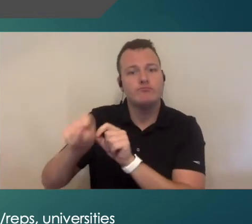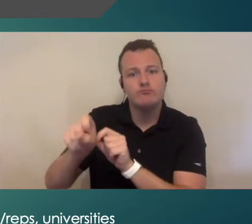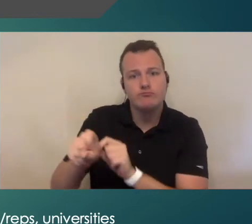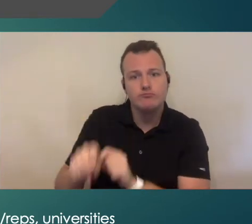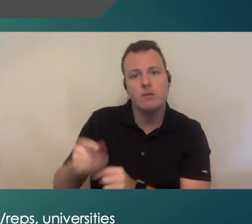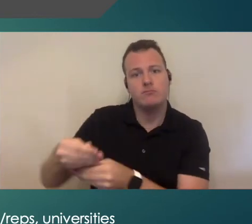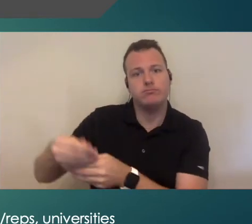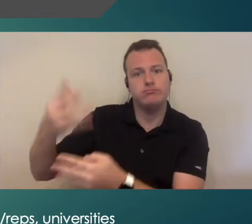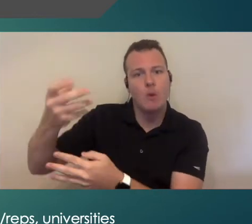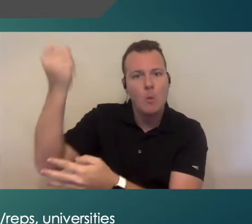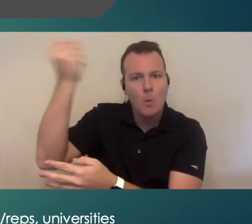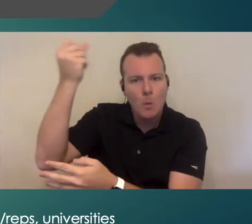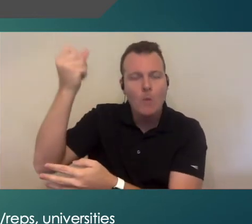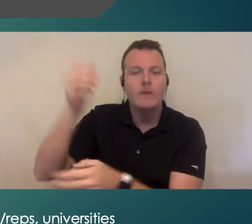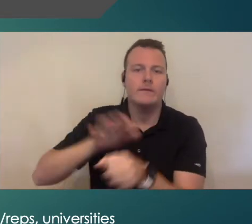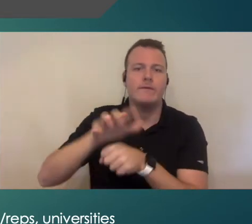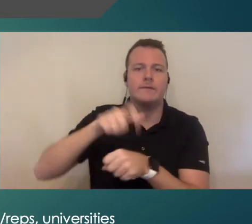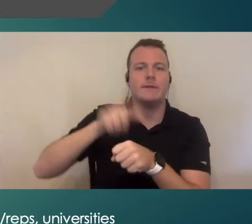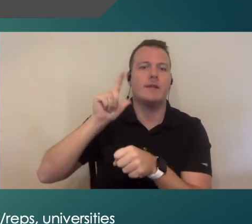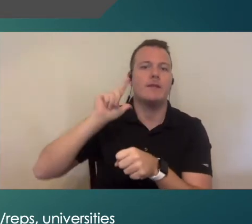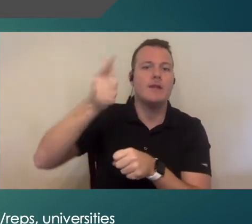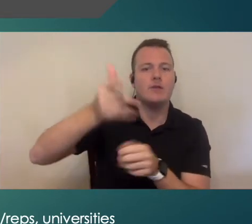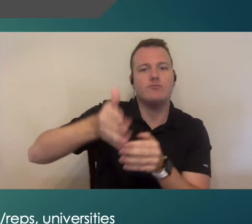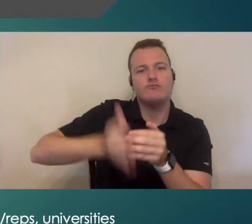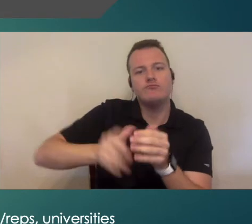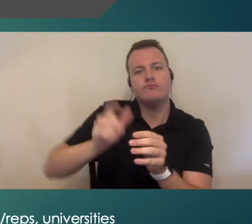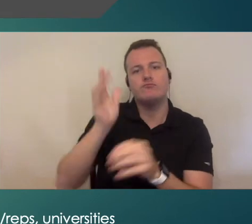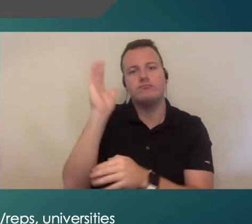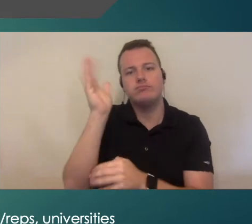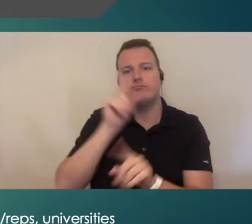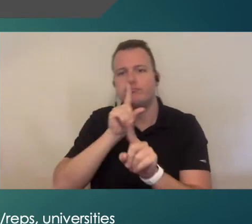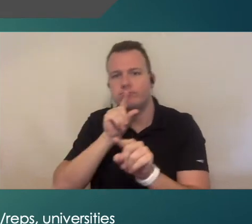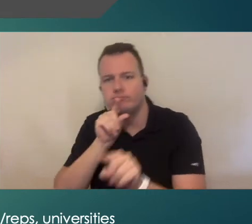and we'll allow enough time to answer them at the end. We'll also make sure that you